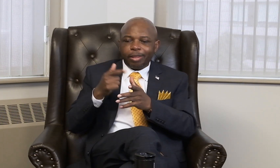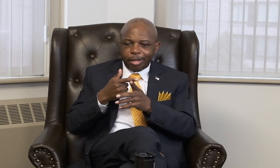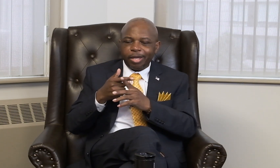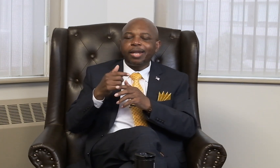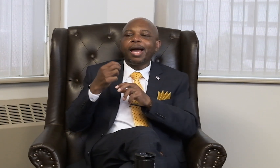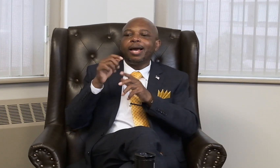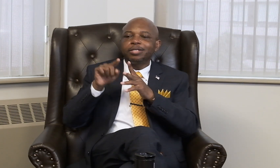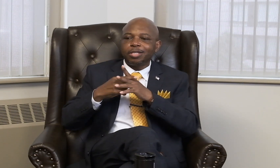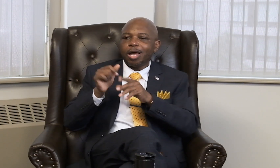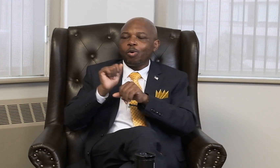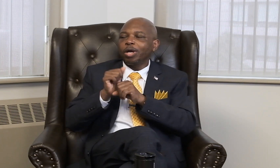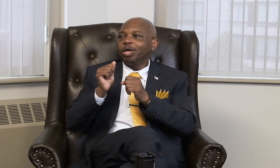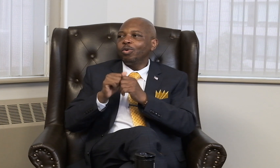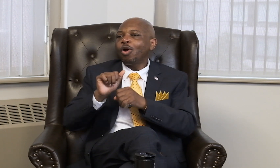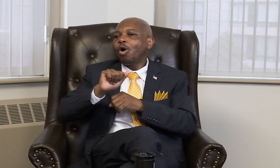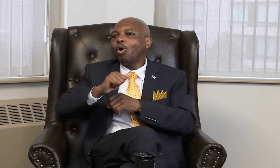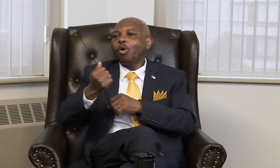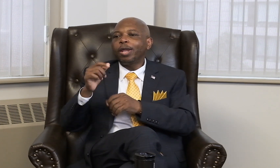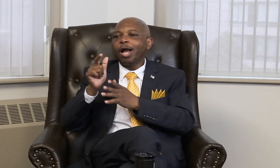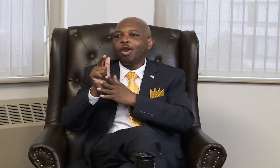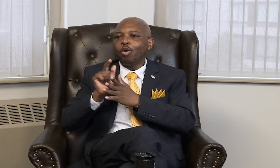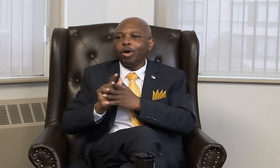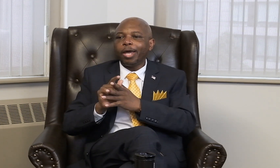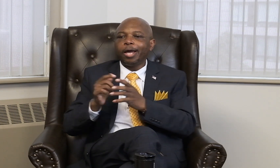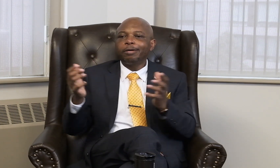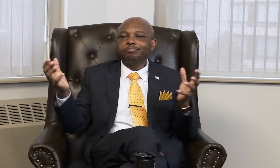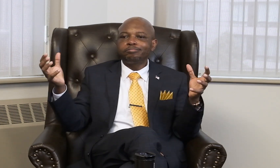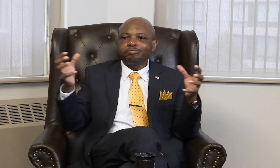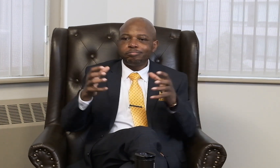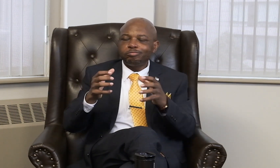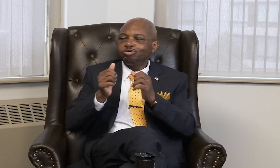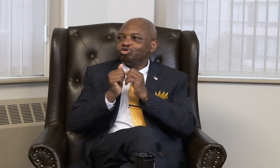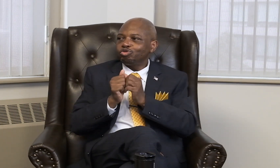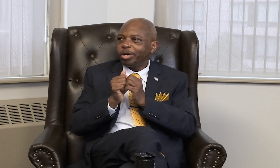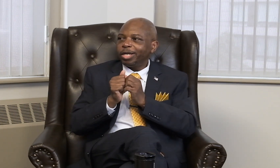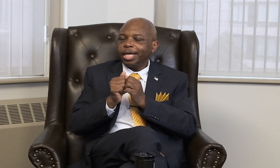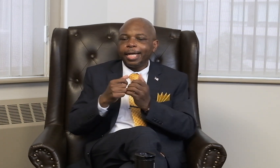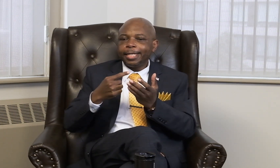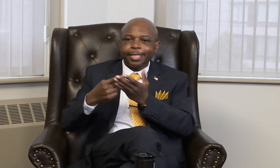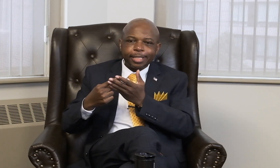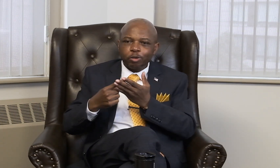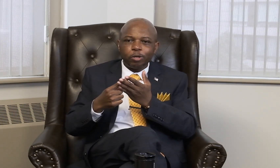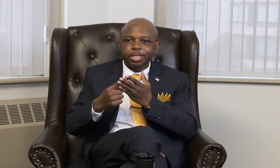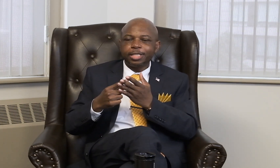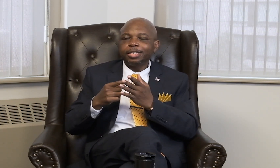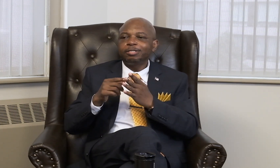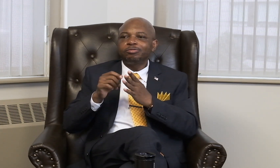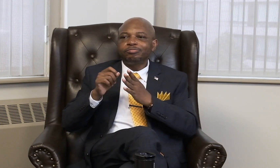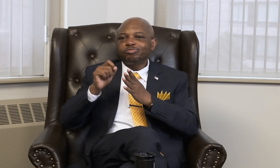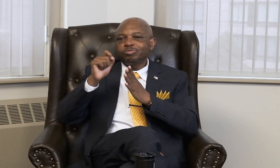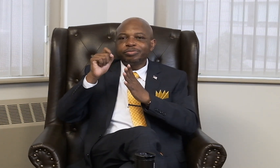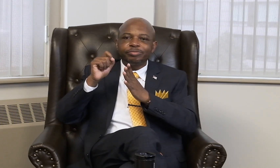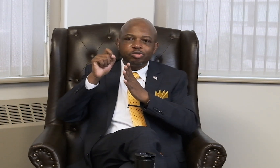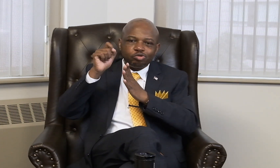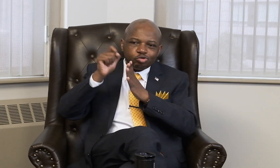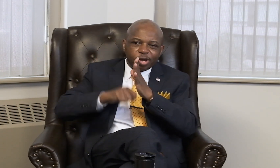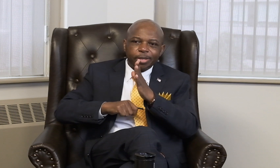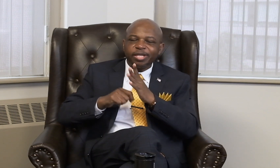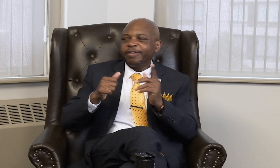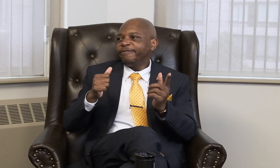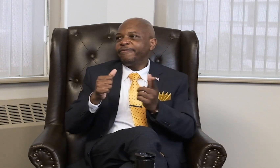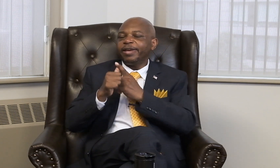that I started working with other lawyers. We came together to delve into how to draft the first-ever